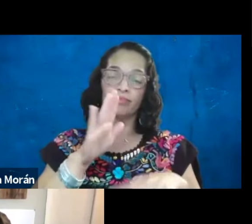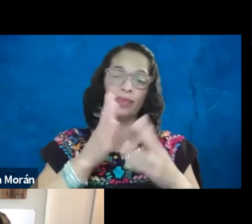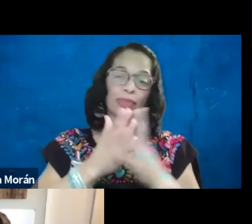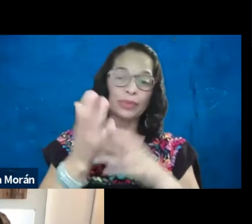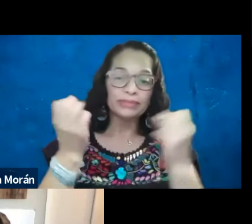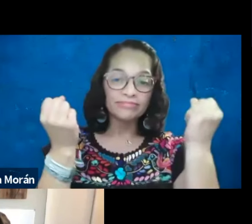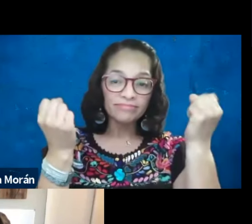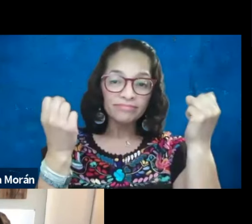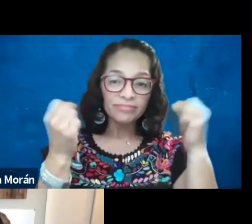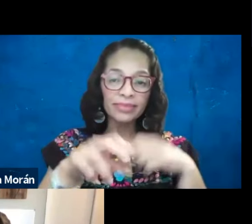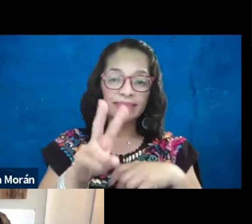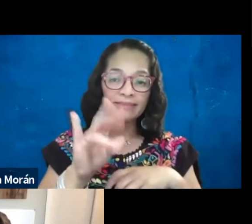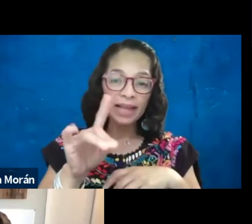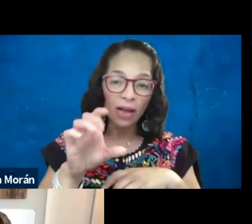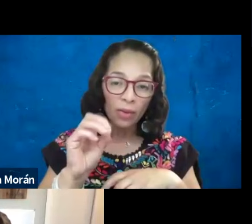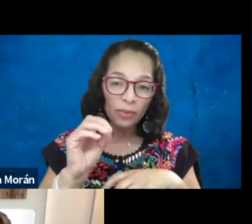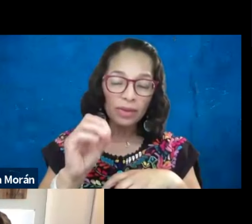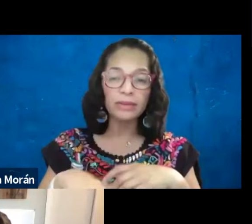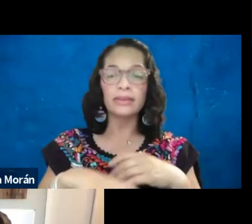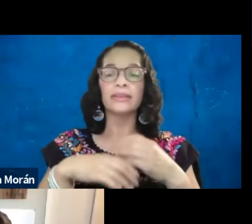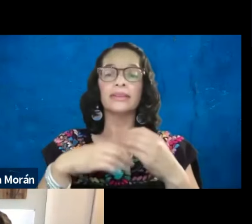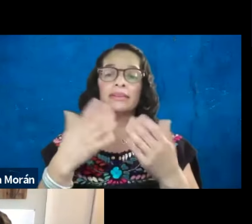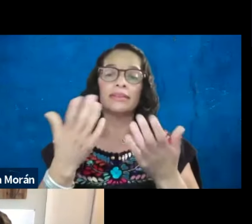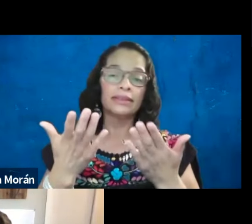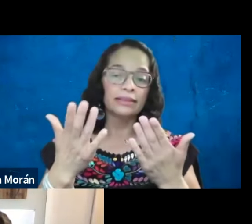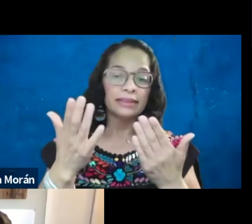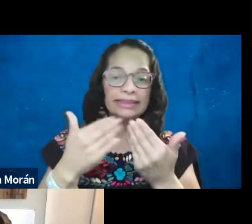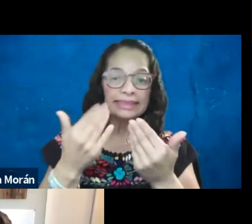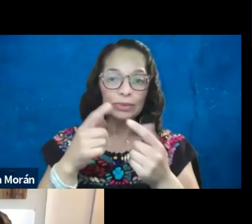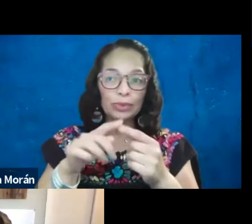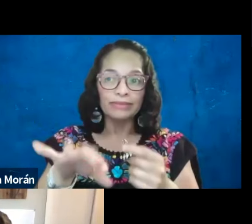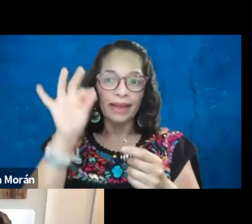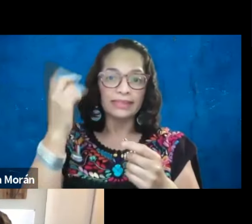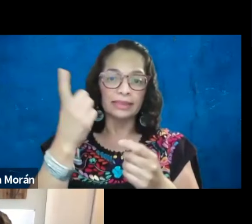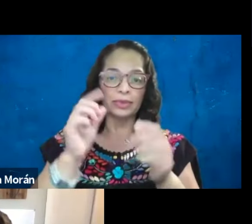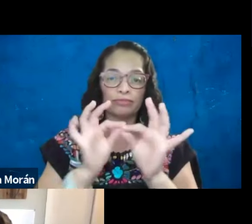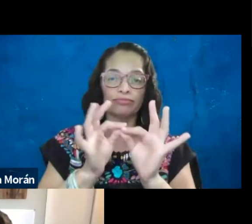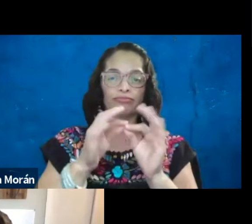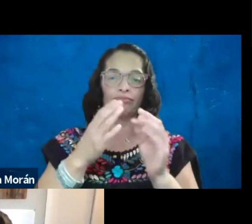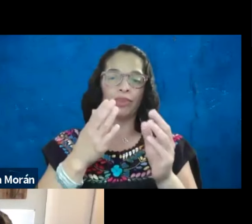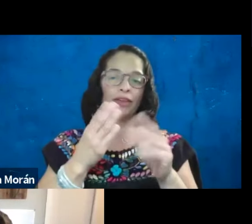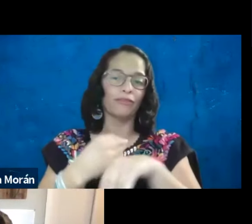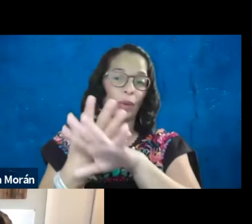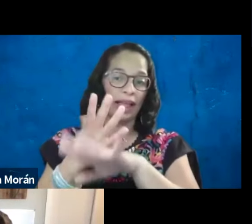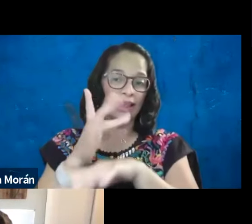And then also, you know, providing the proper content through sign language as well. You know, you want